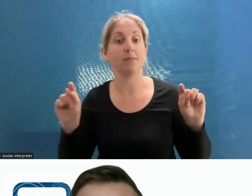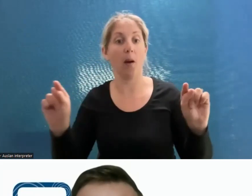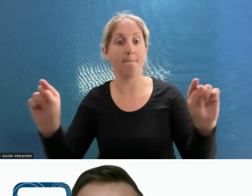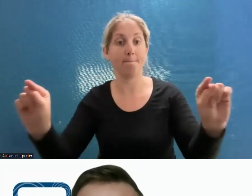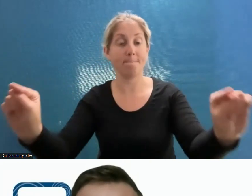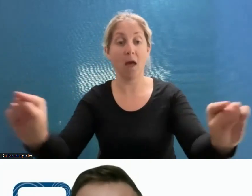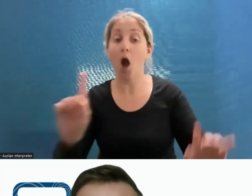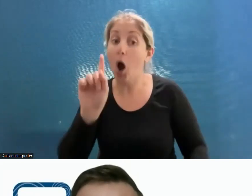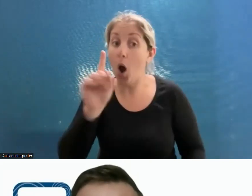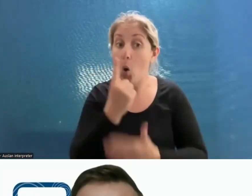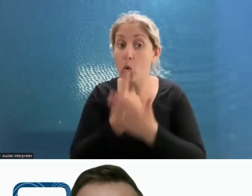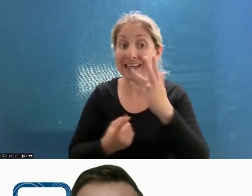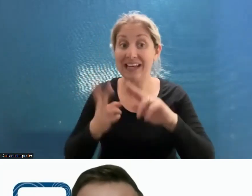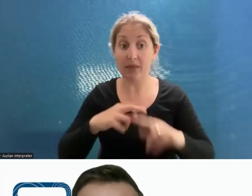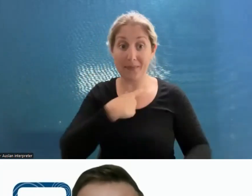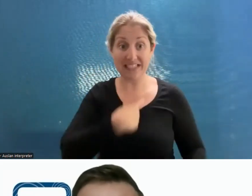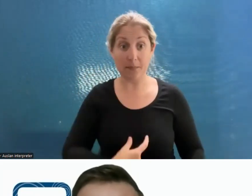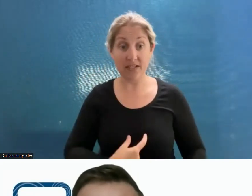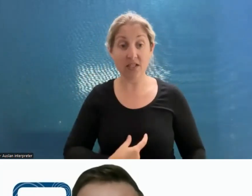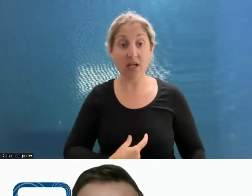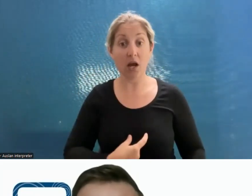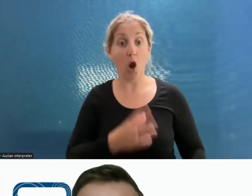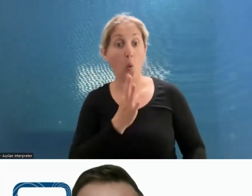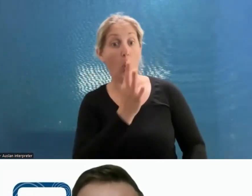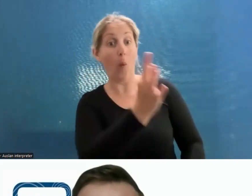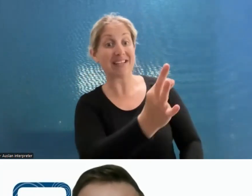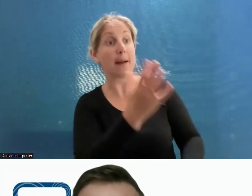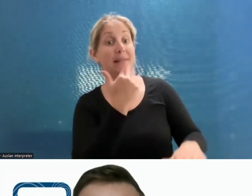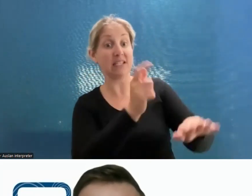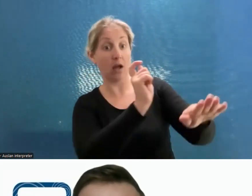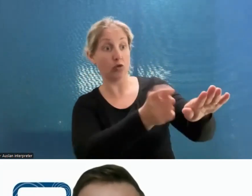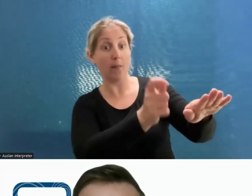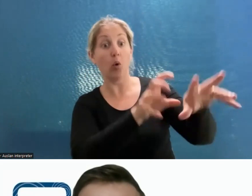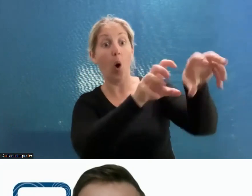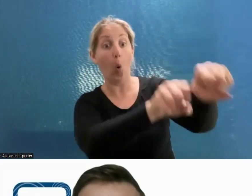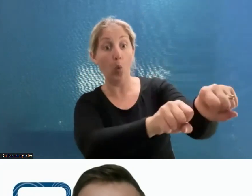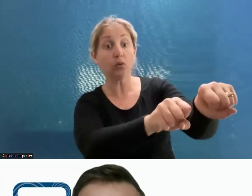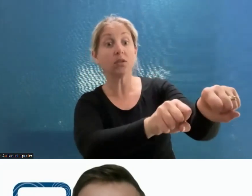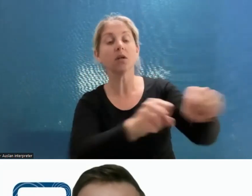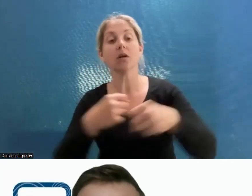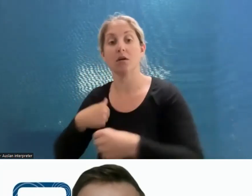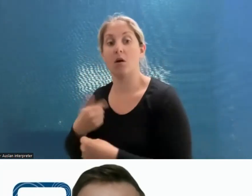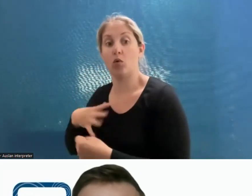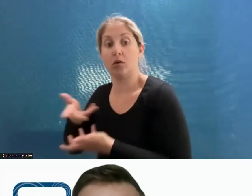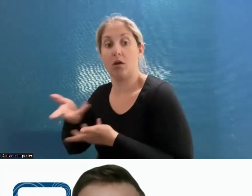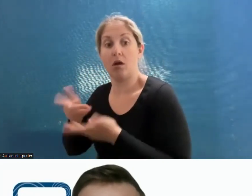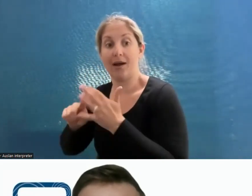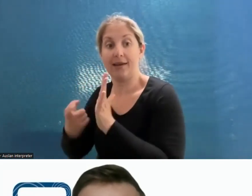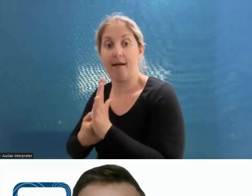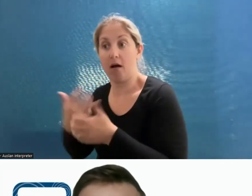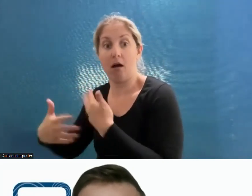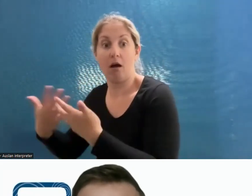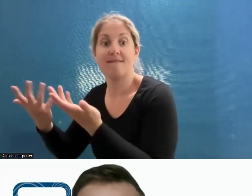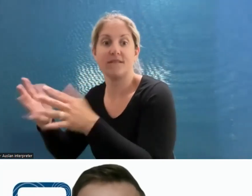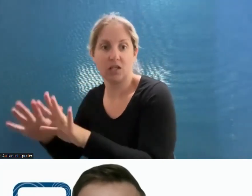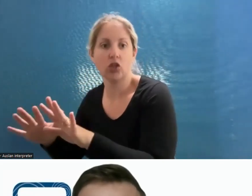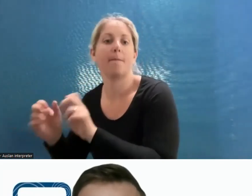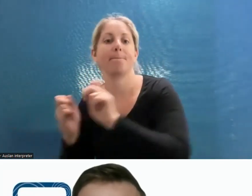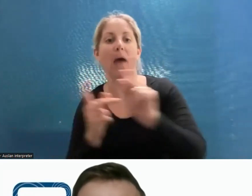requests the tribunal process be put on hold while the IER process is happening.